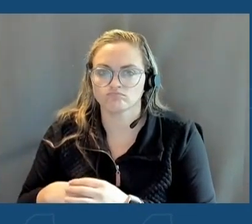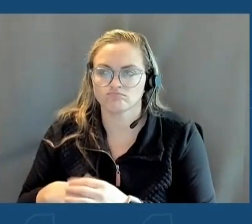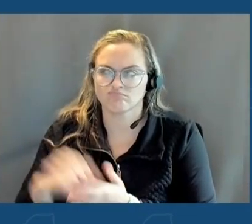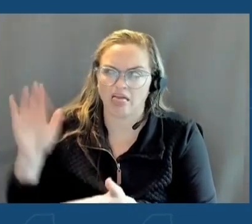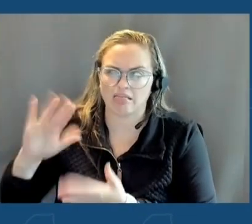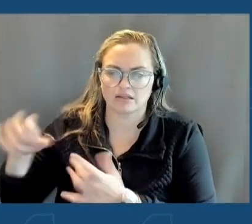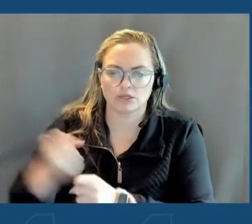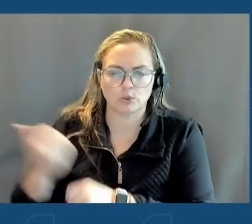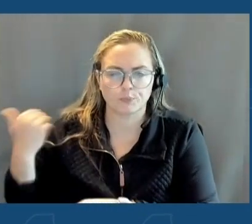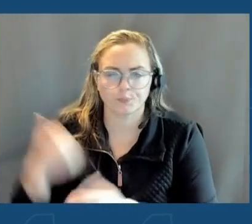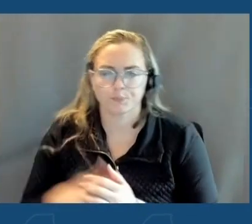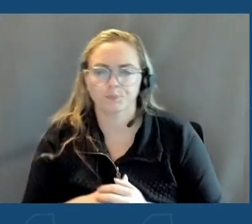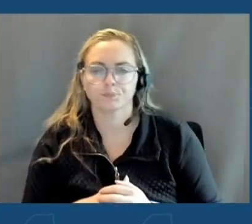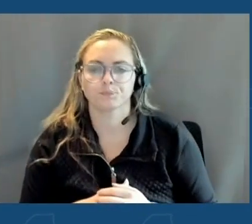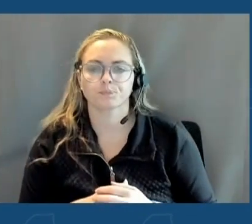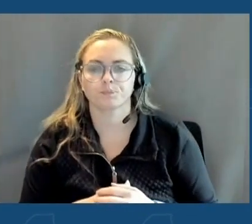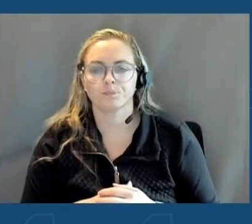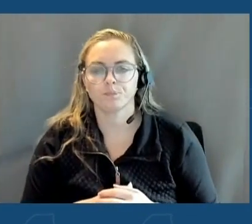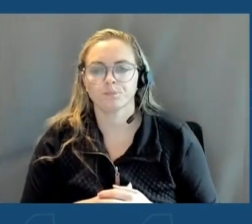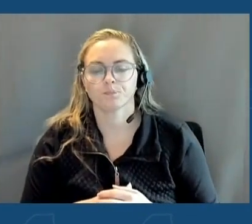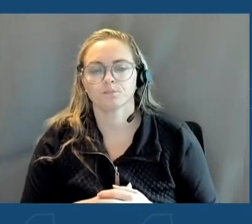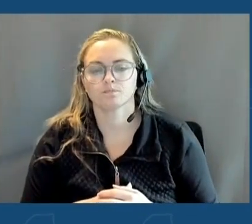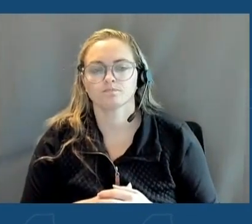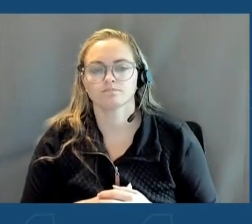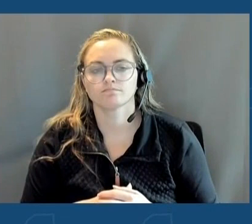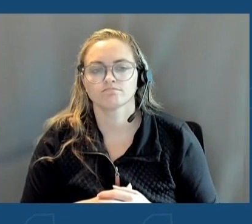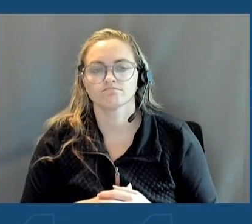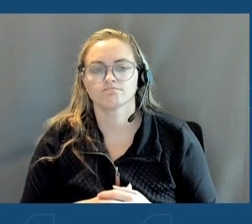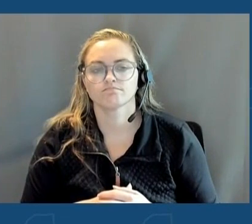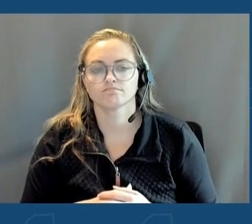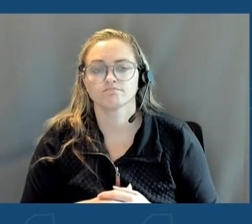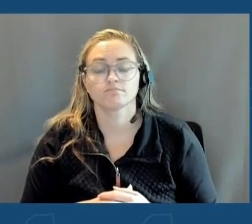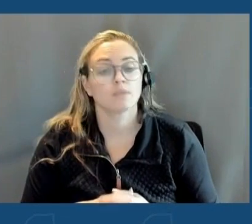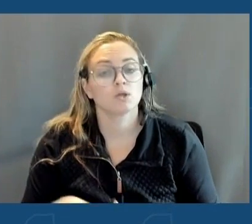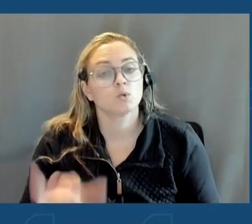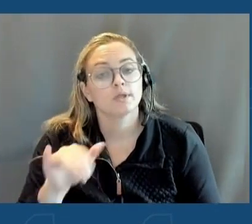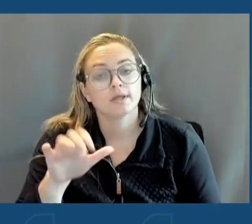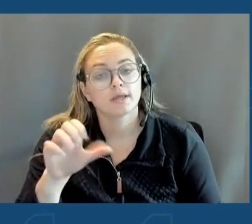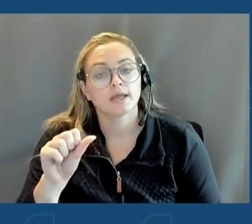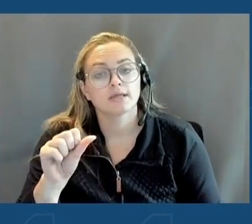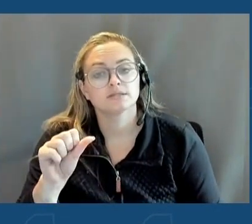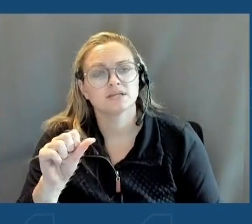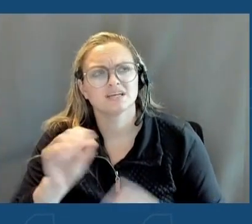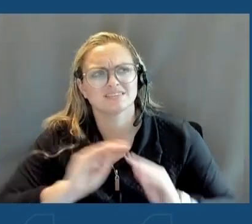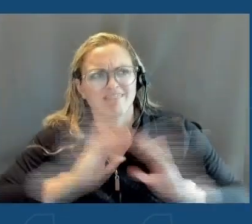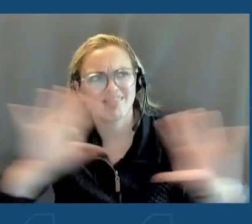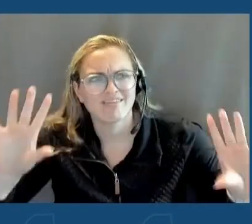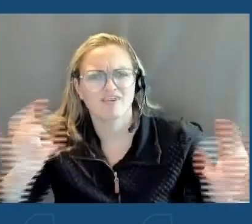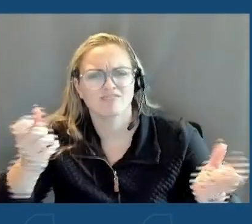MONTH BEFORE TO OMICRON, LOOK AT THAT SPIKE, LOOK AT WHERE LONG ISLAND AND NEW YORK CITY